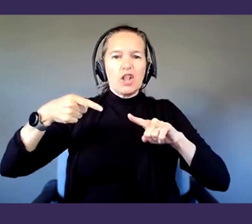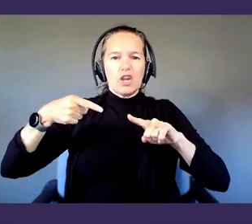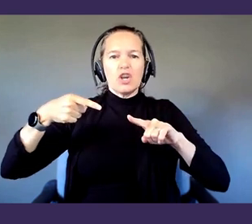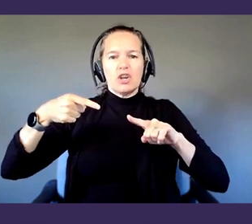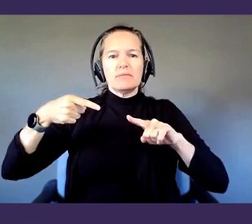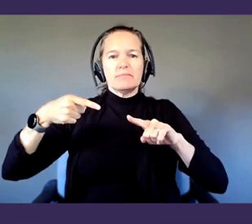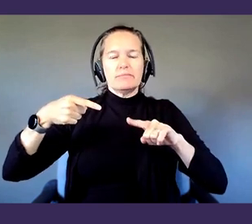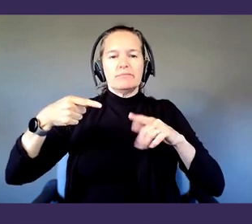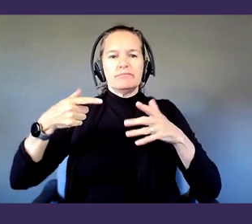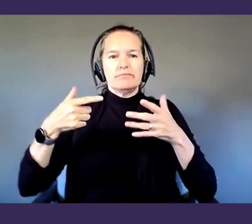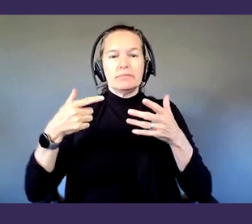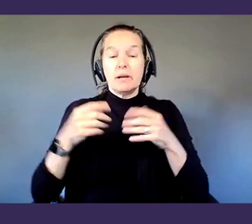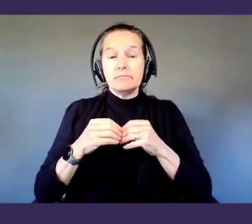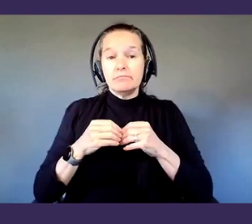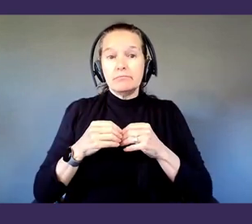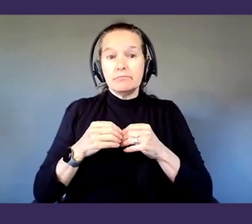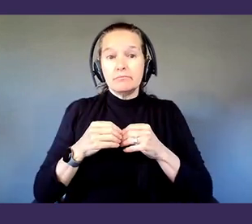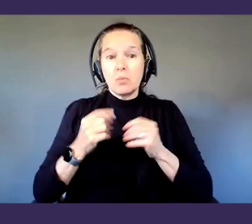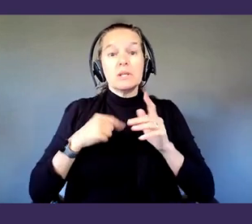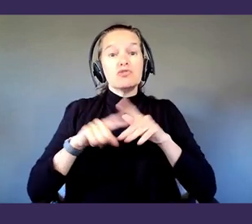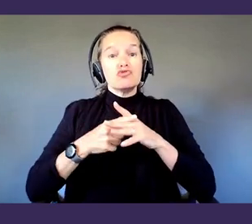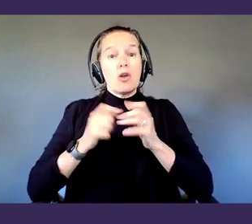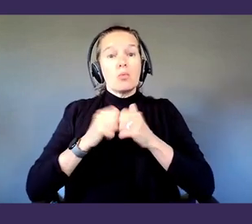we start with the supportive decision-making agreement